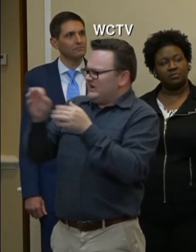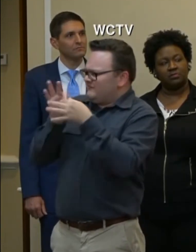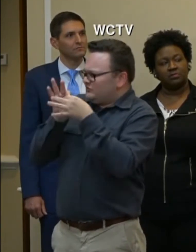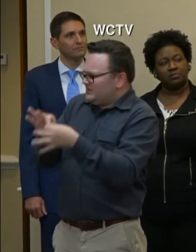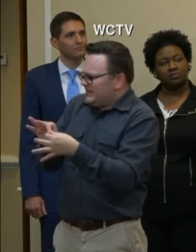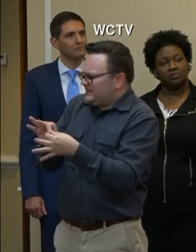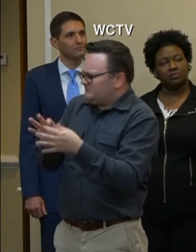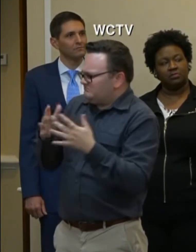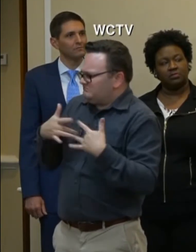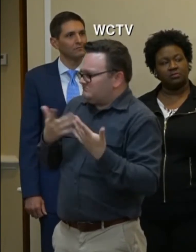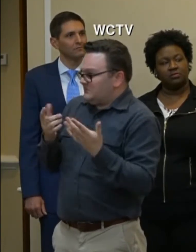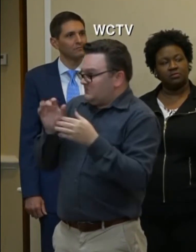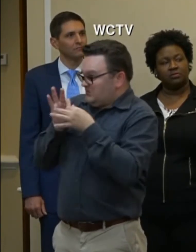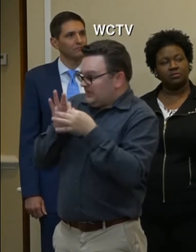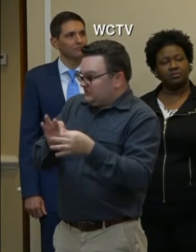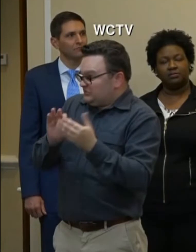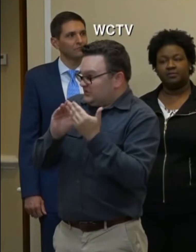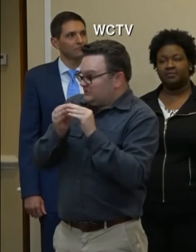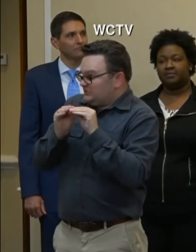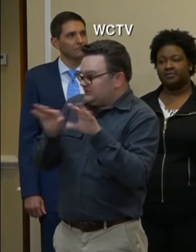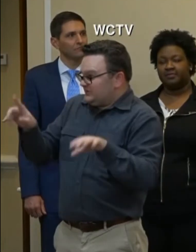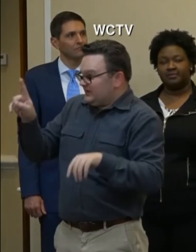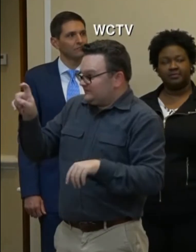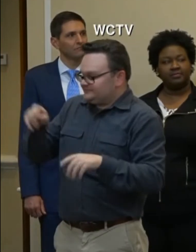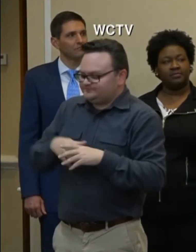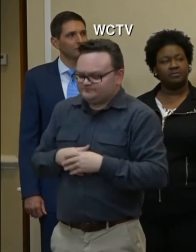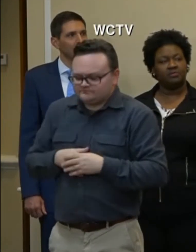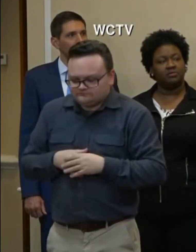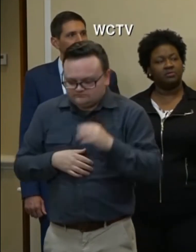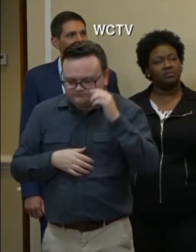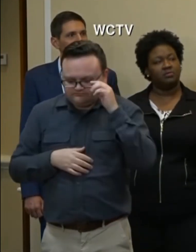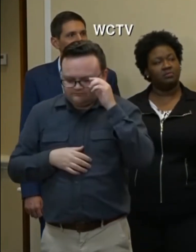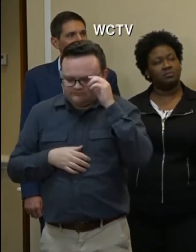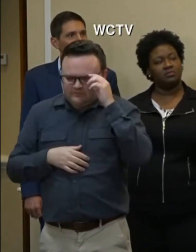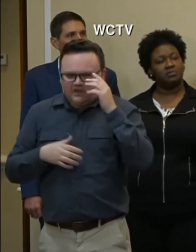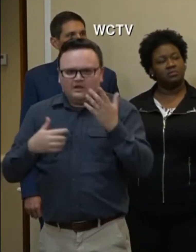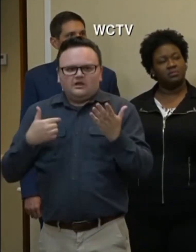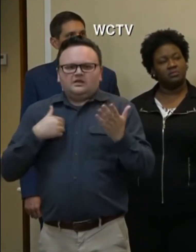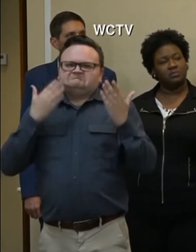so it's um one I'm just not I'm not exactly sure I'd have to get the facts